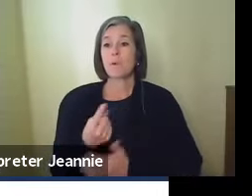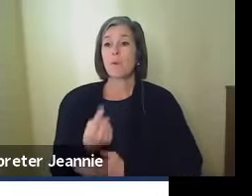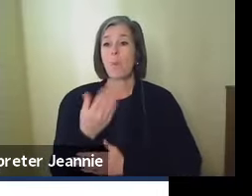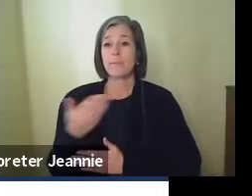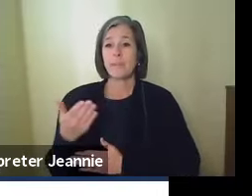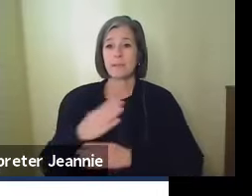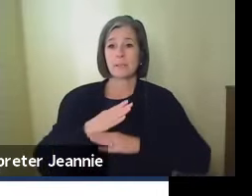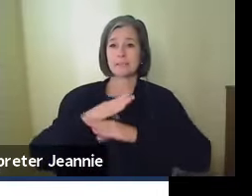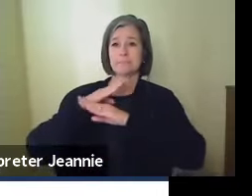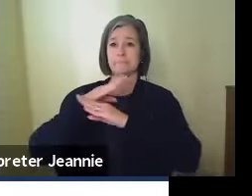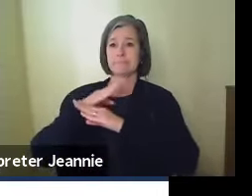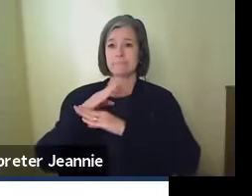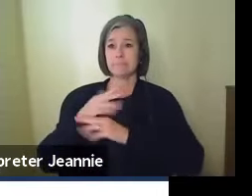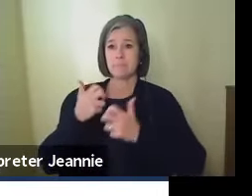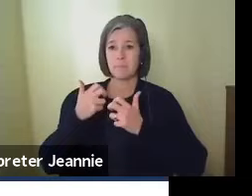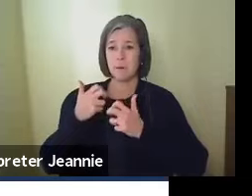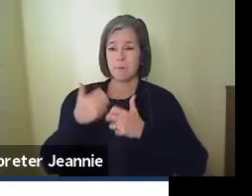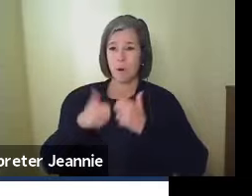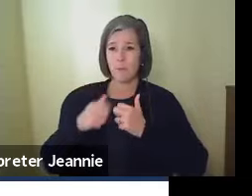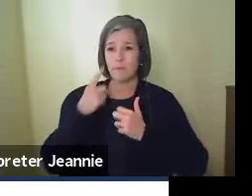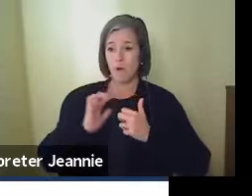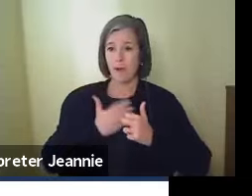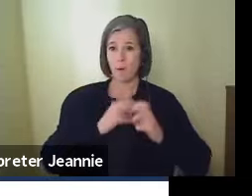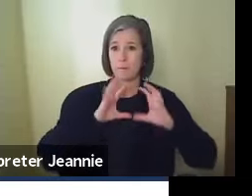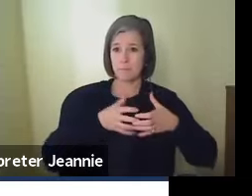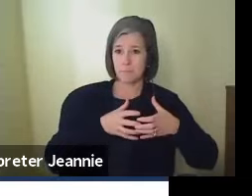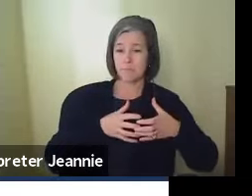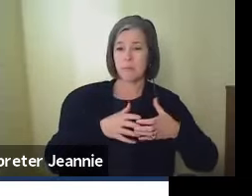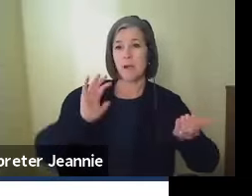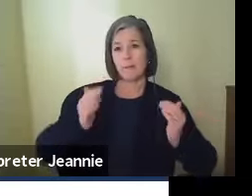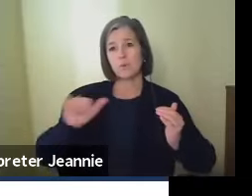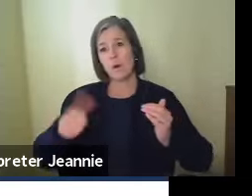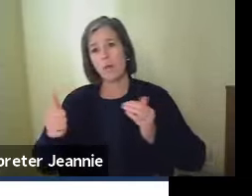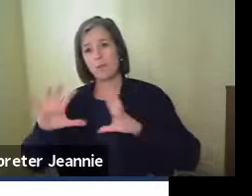things a little bit for our population different from maybe some other populations is the fact that